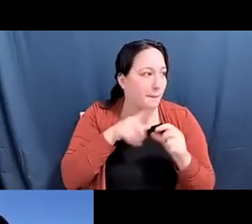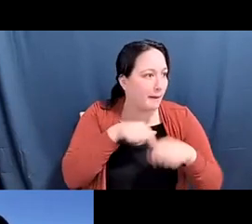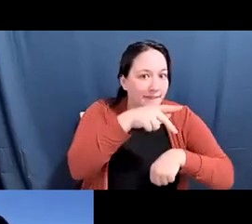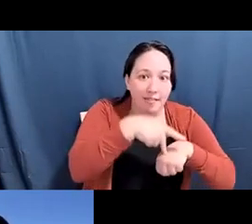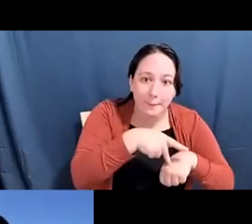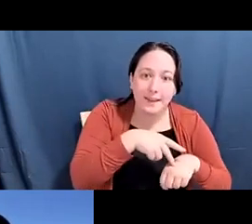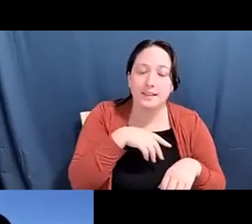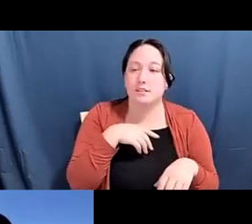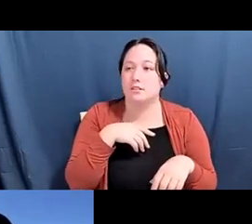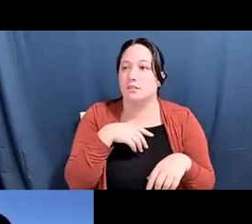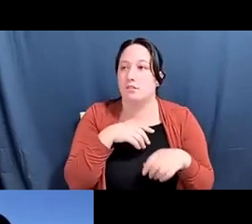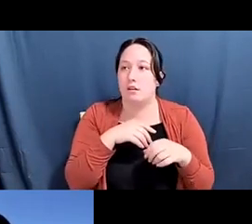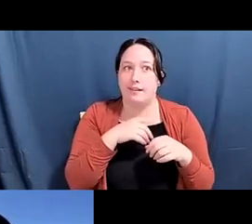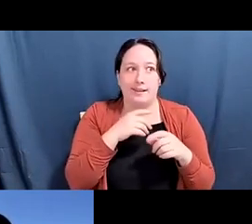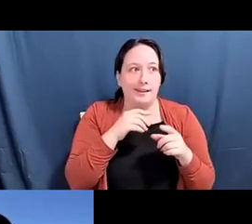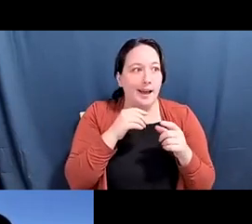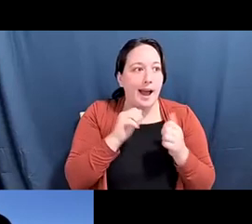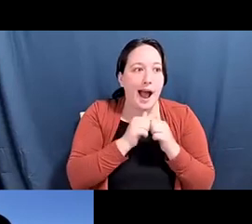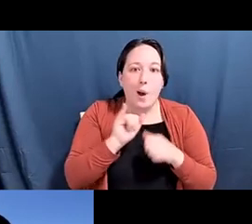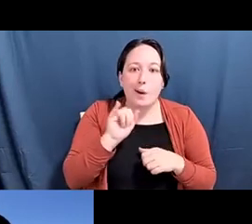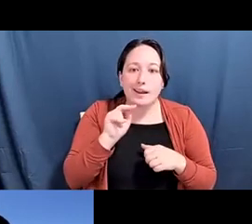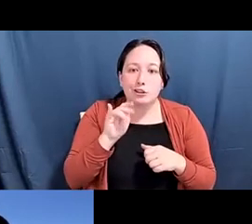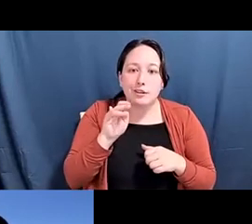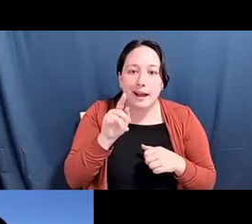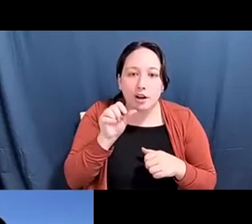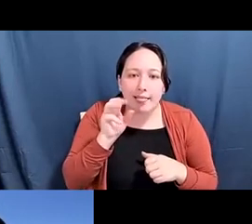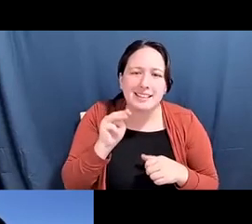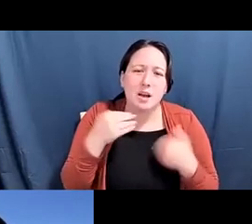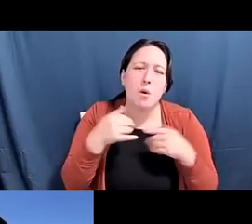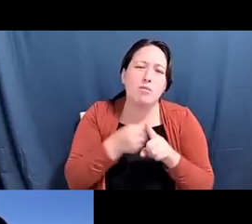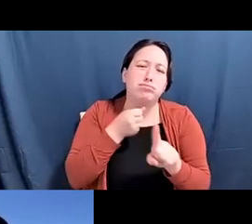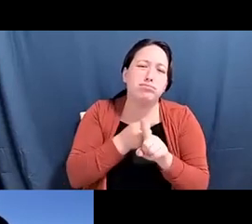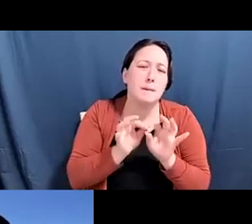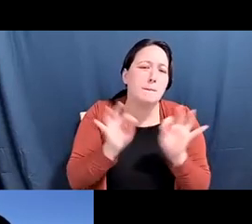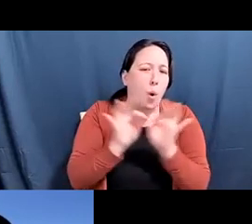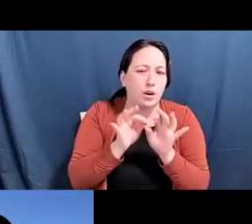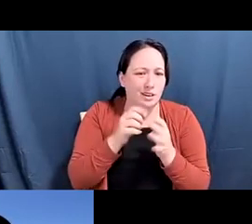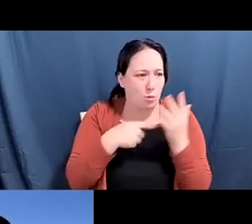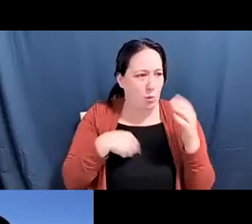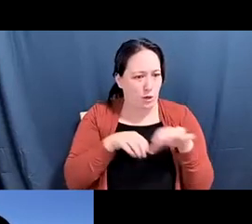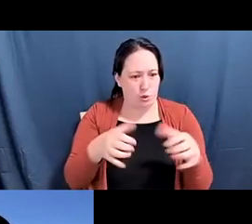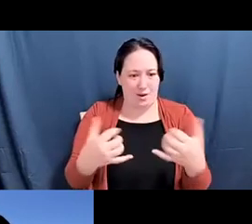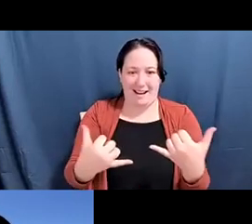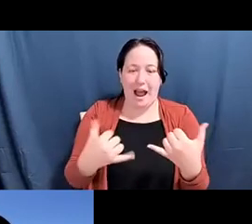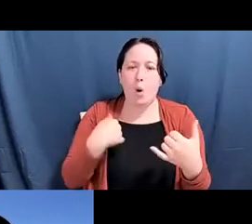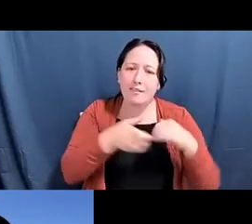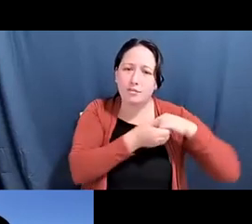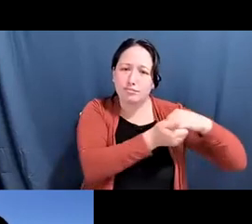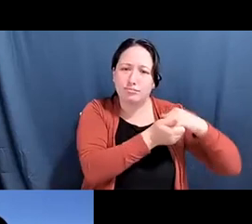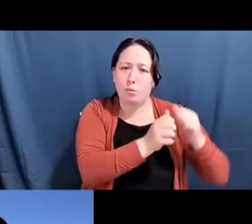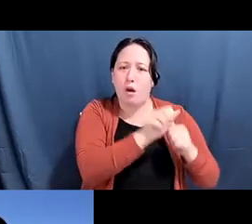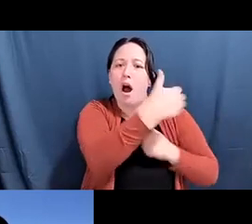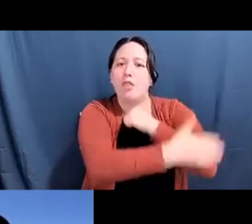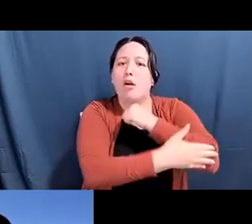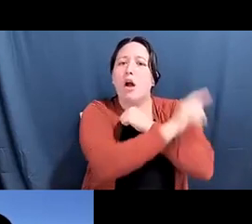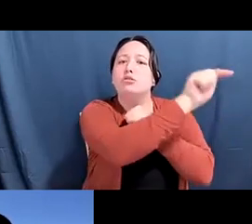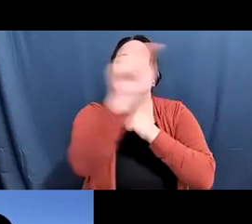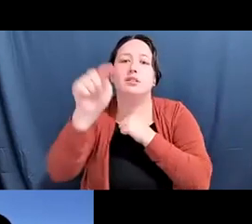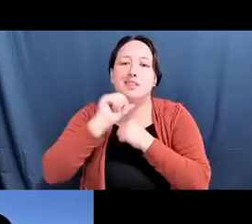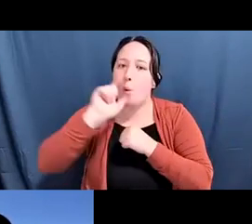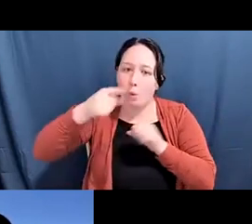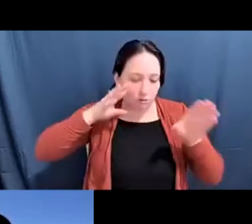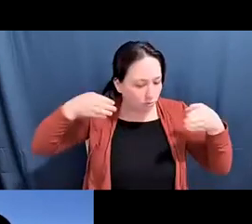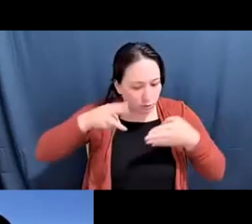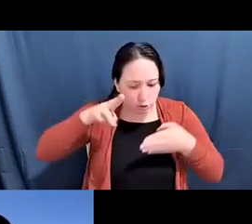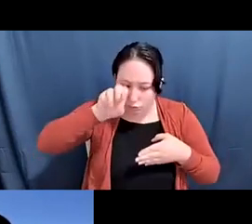Diane Fujino: internationalism is so crucial to the work that we do here in the US and looking at ways that we can be in solidarity and support the kinds of struggles that are happening worldwide.